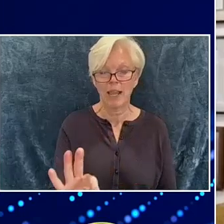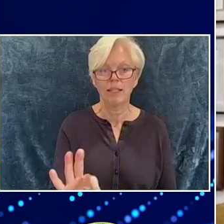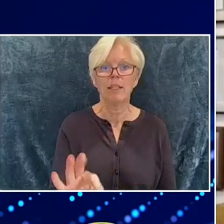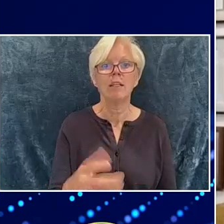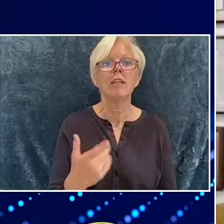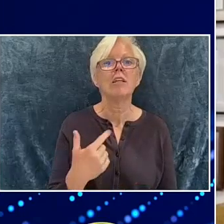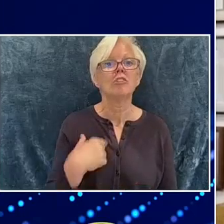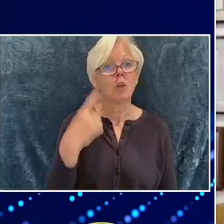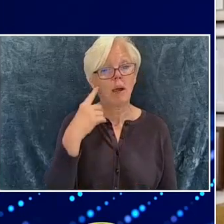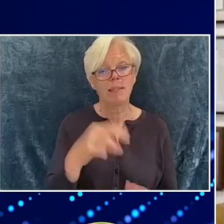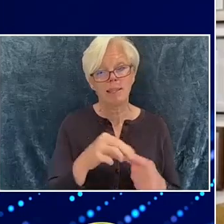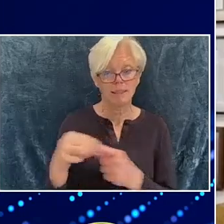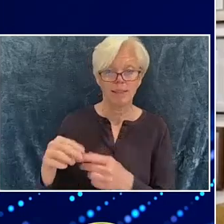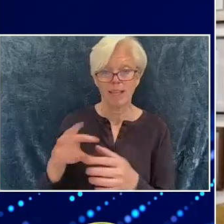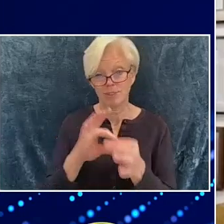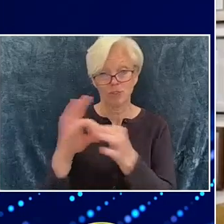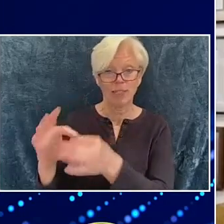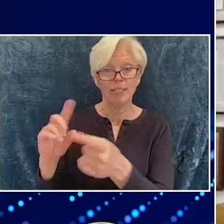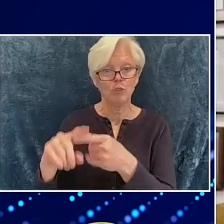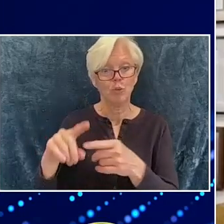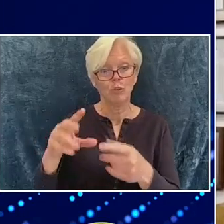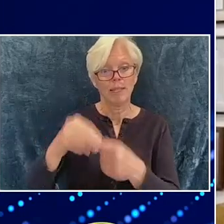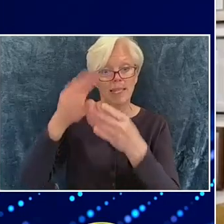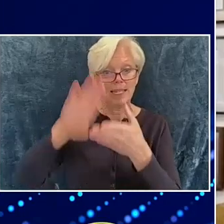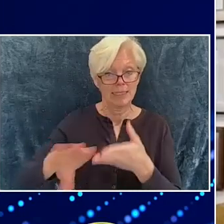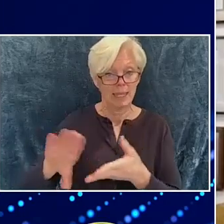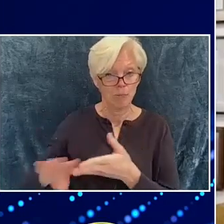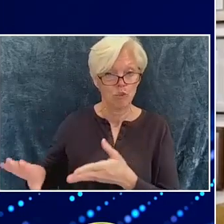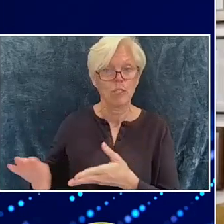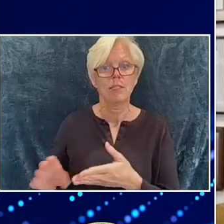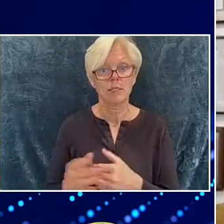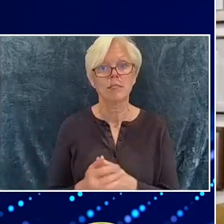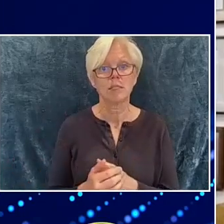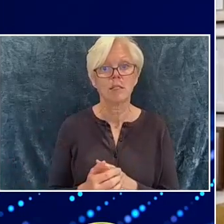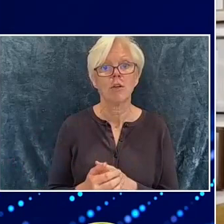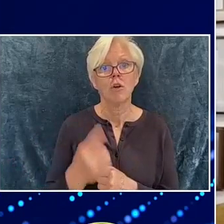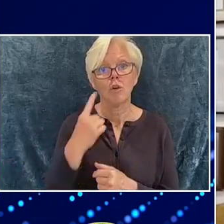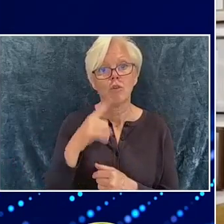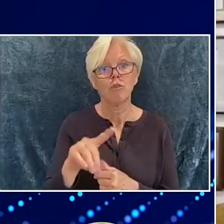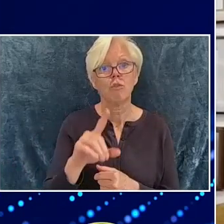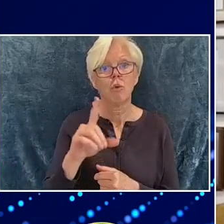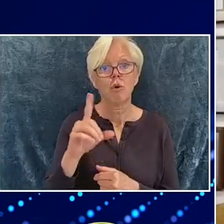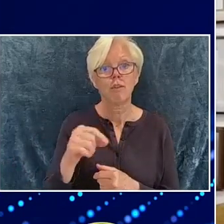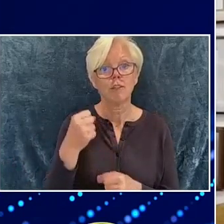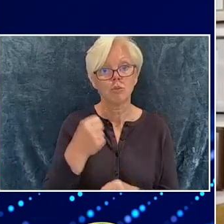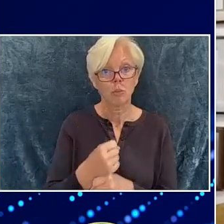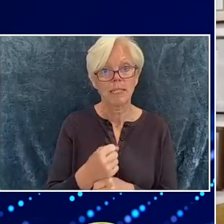exemptions for the 20 years and accrediting agencies.